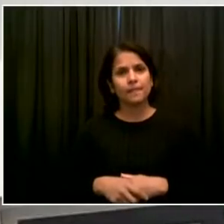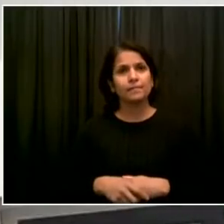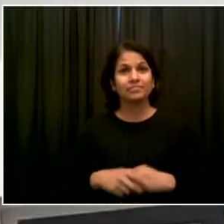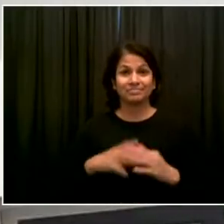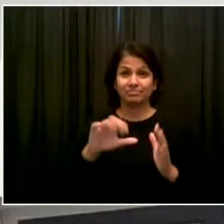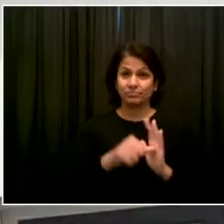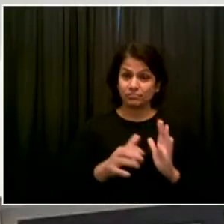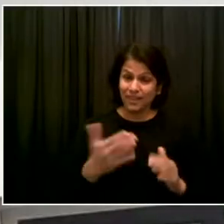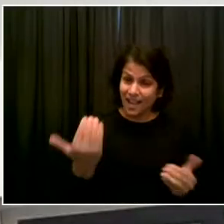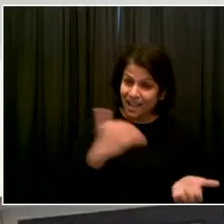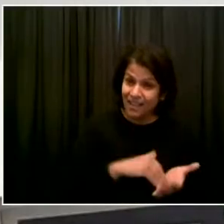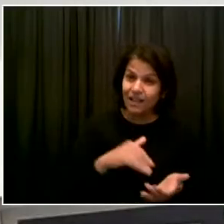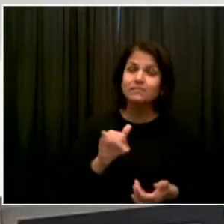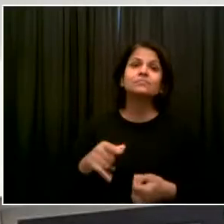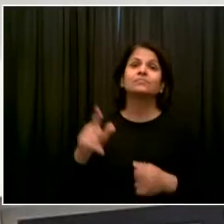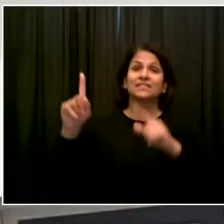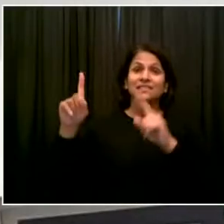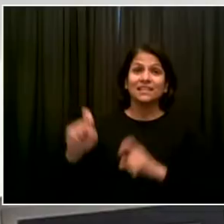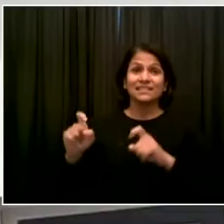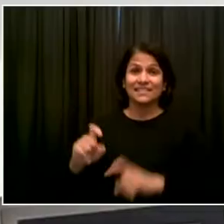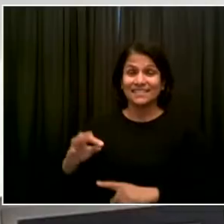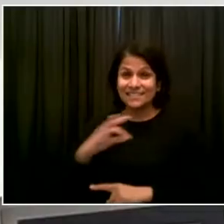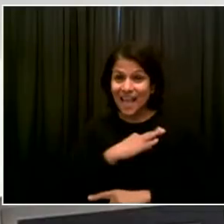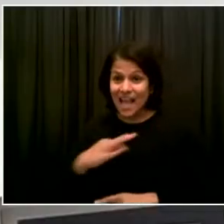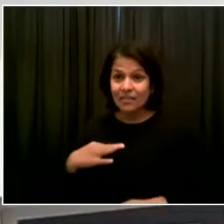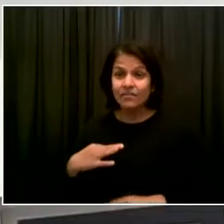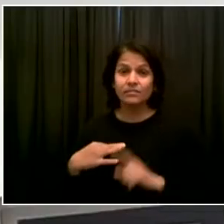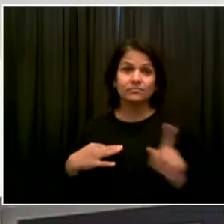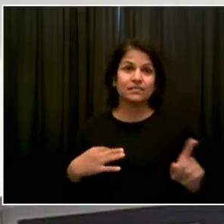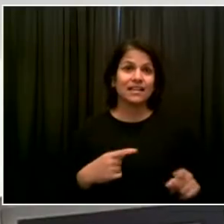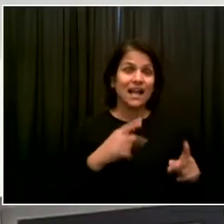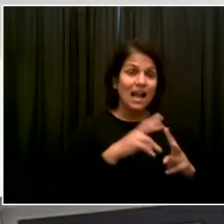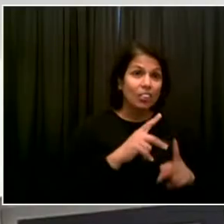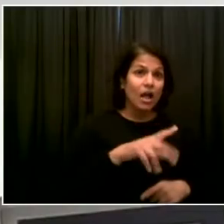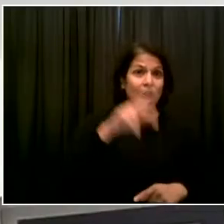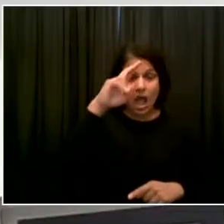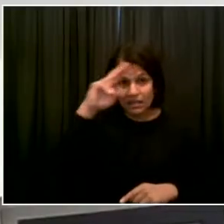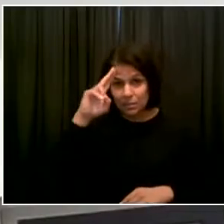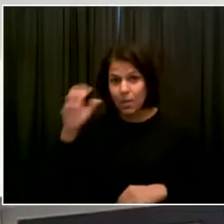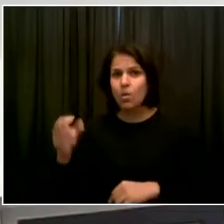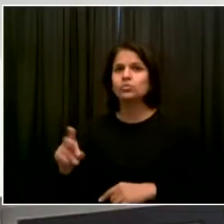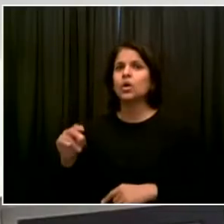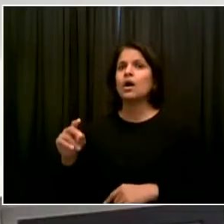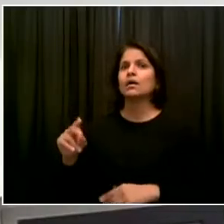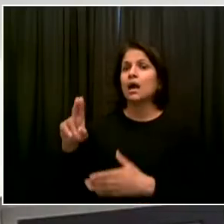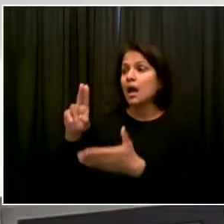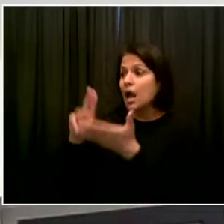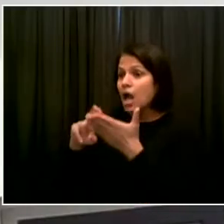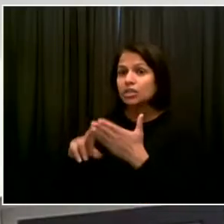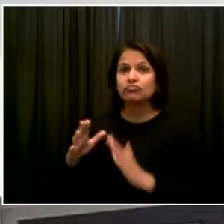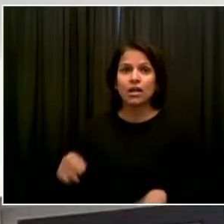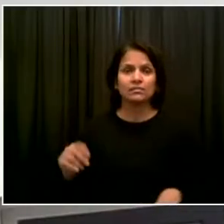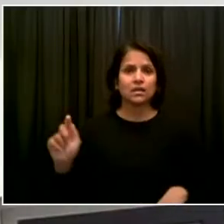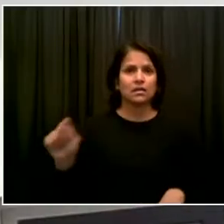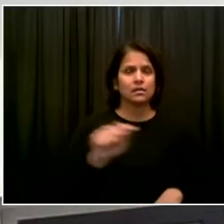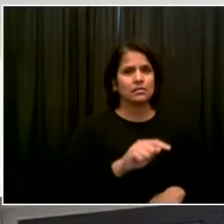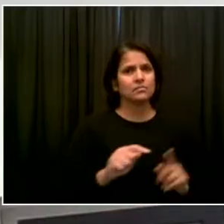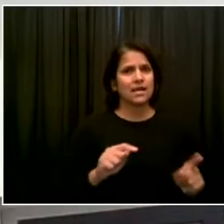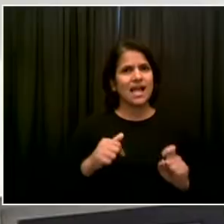IT, AS YOU SAID, IT IS UP TO US. LET ME RITEERATE PEOPLE WHO DO THE TESTING WHETHER IT'S